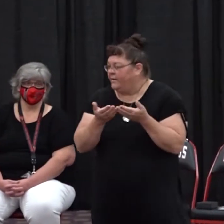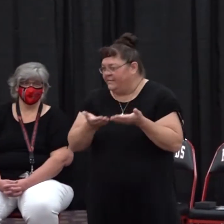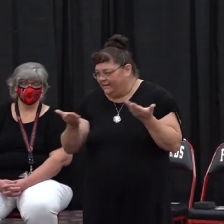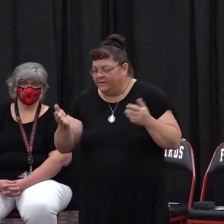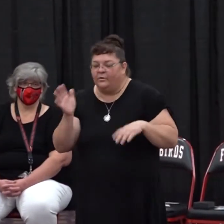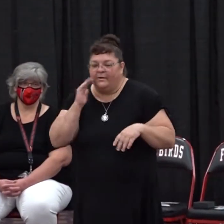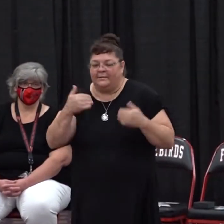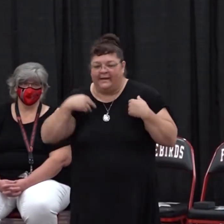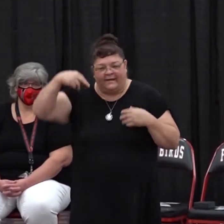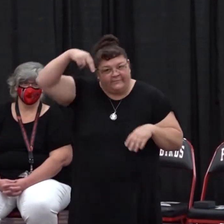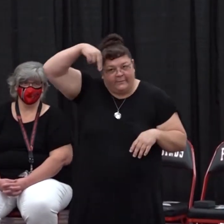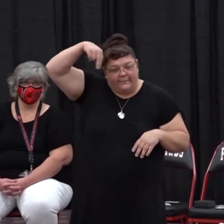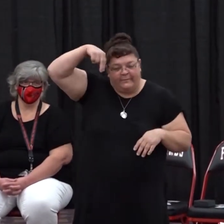And there's one more thing.